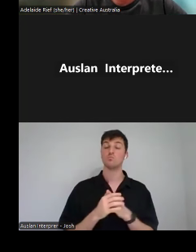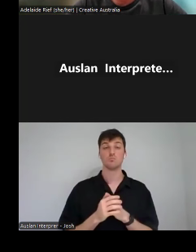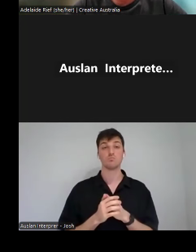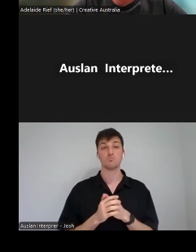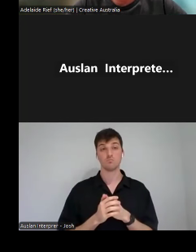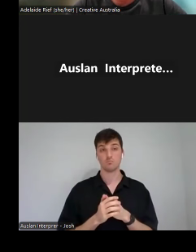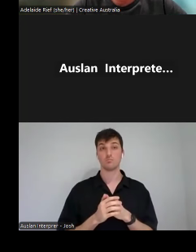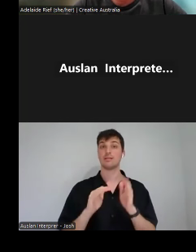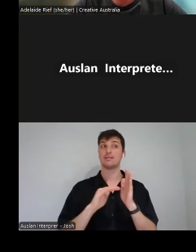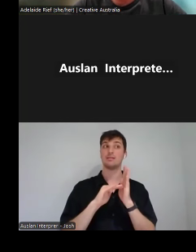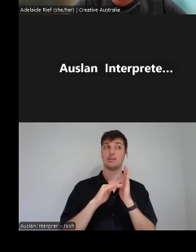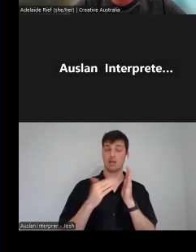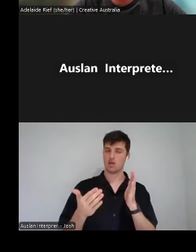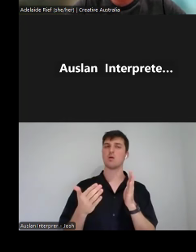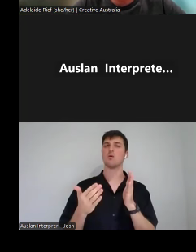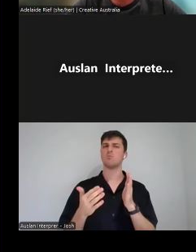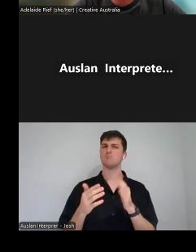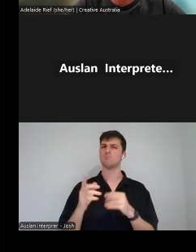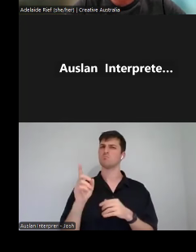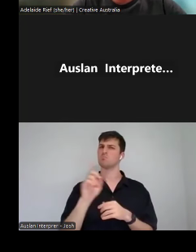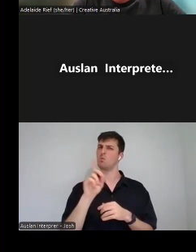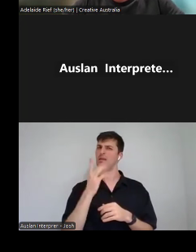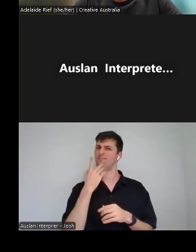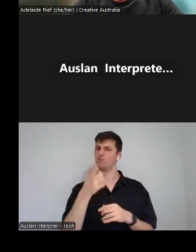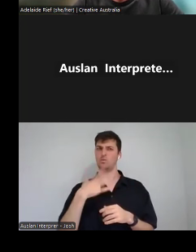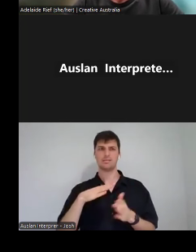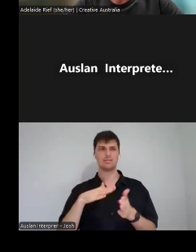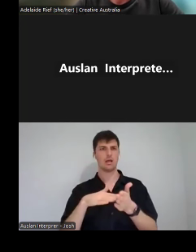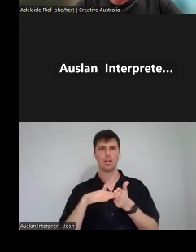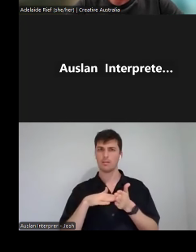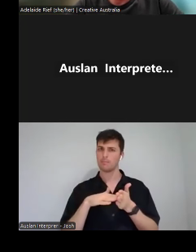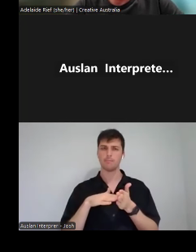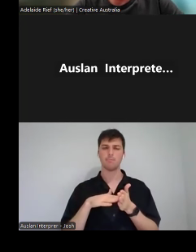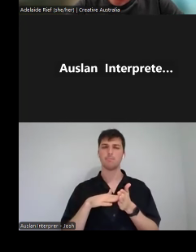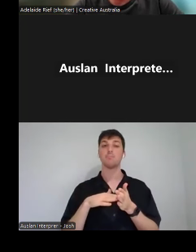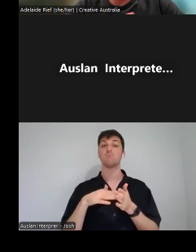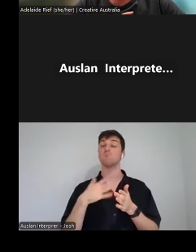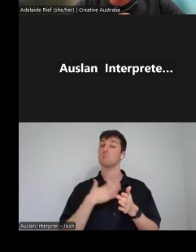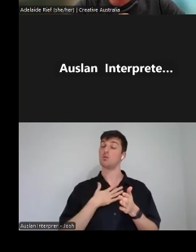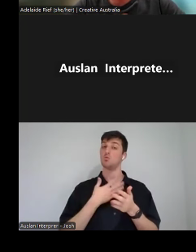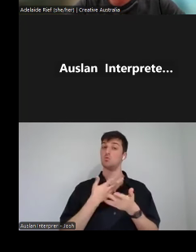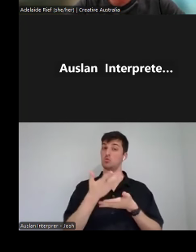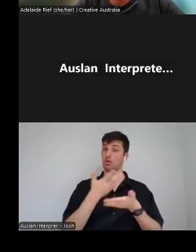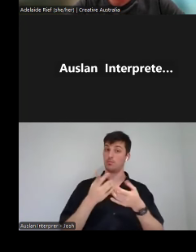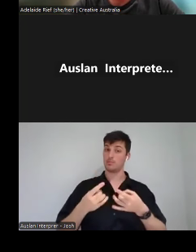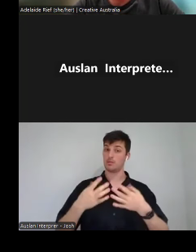now jump to what happens if you need help. So if you would like to chat to myself or my lovely